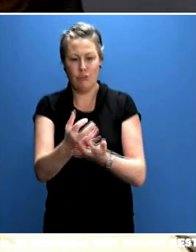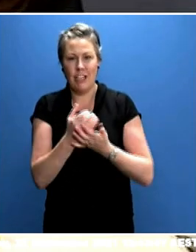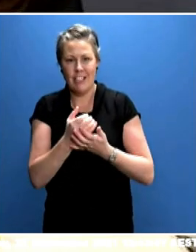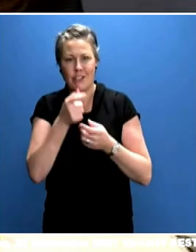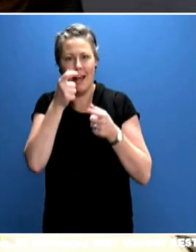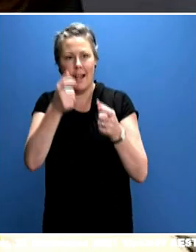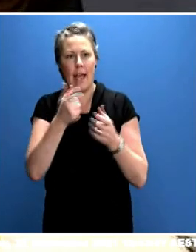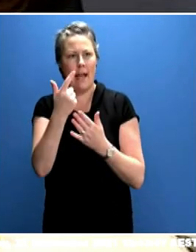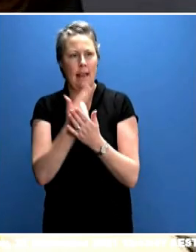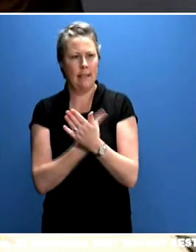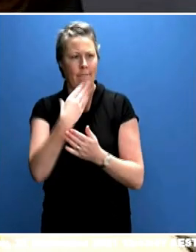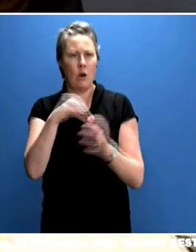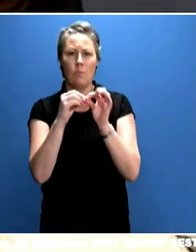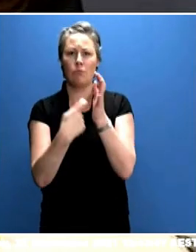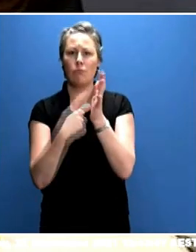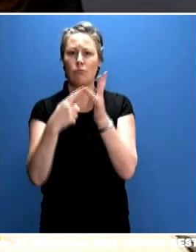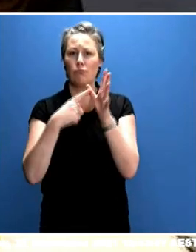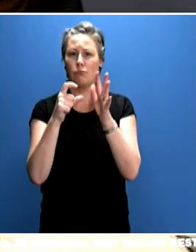I think, out of Broadmeadows Magistrates' Court.